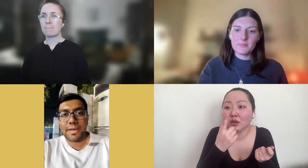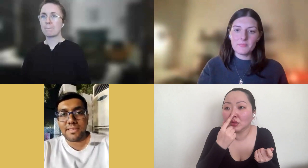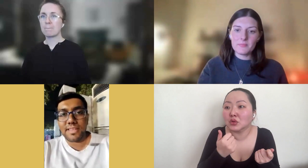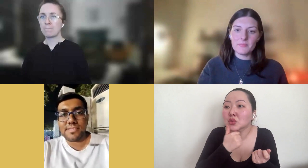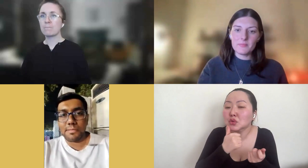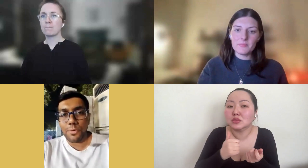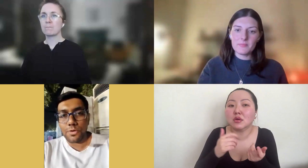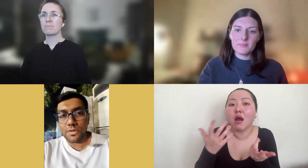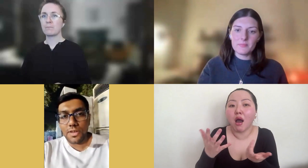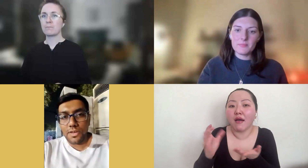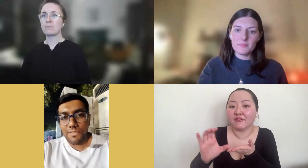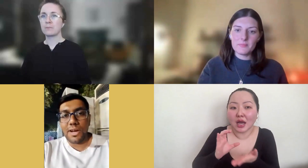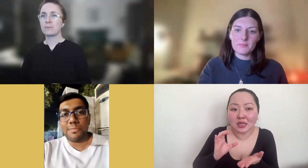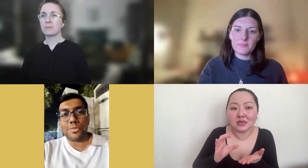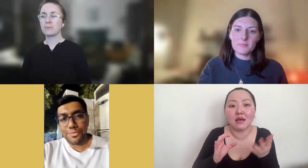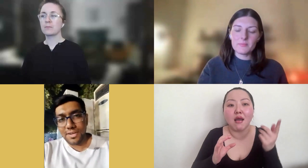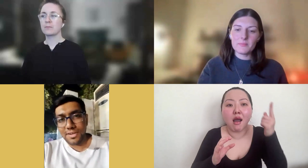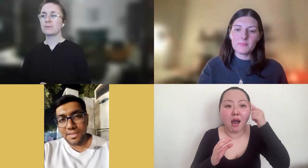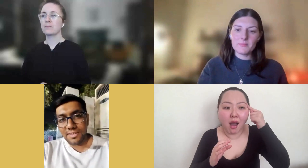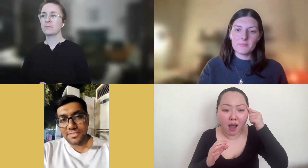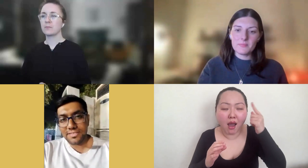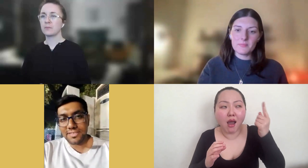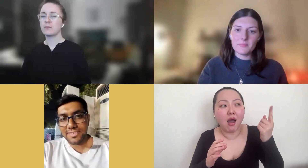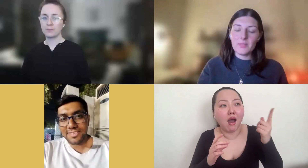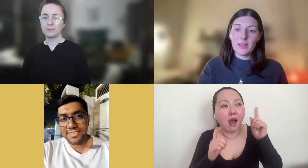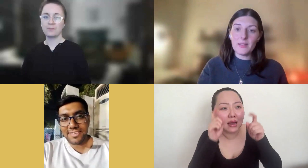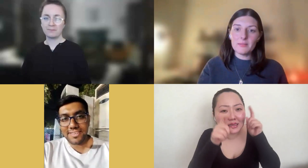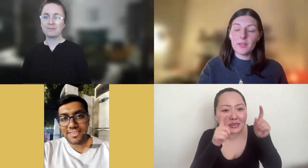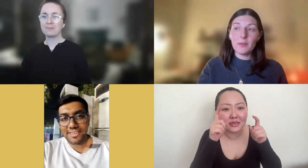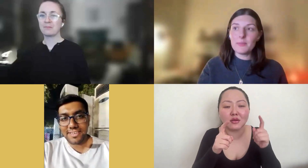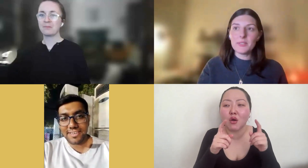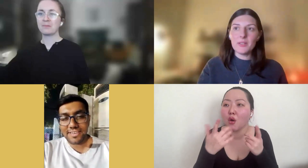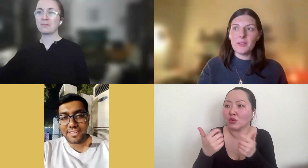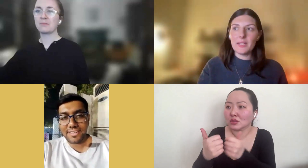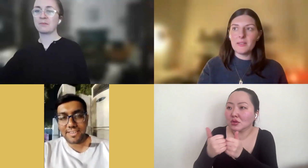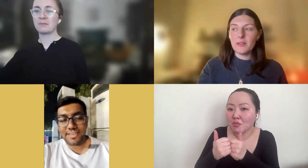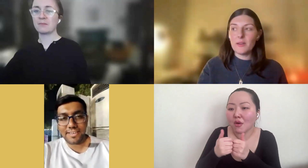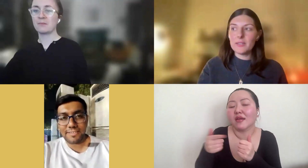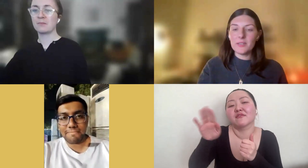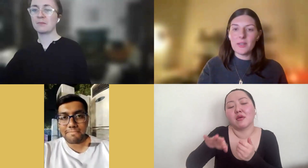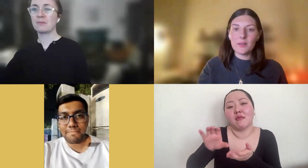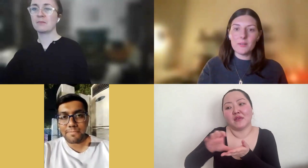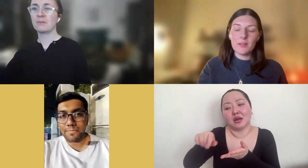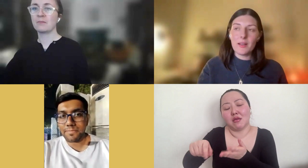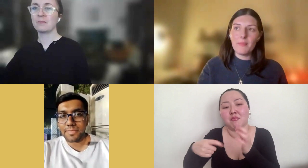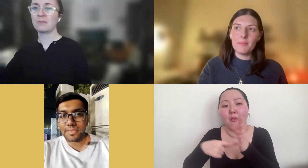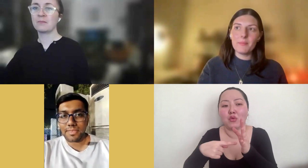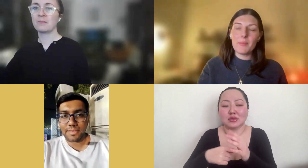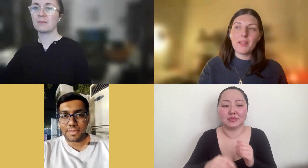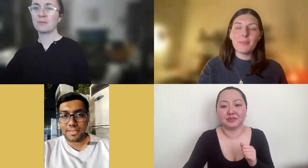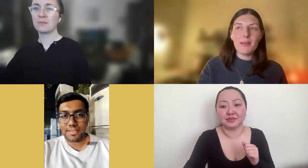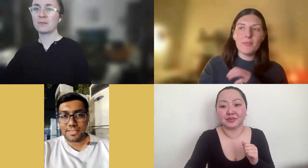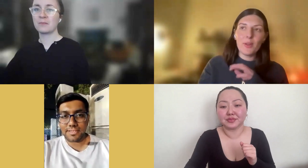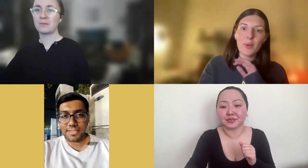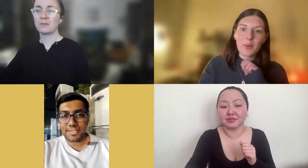in-person support, which comes through funding. Absolutely. It is integral. I might have a